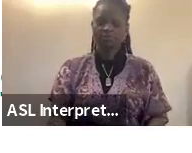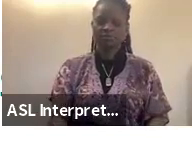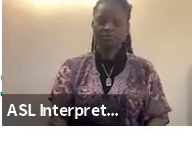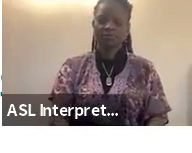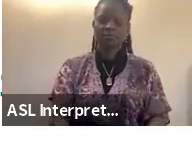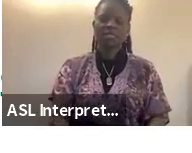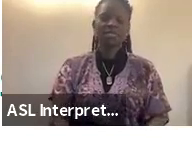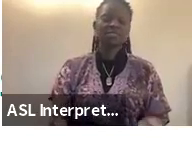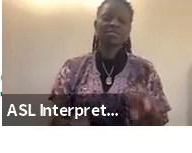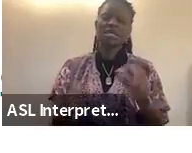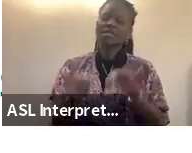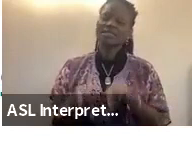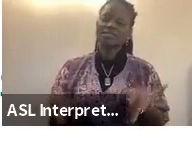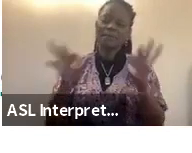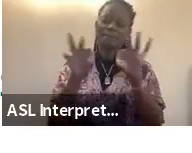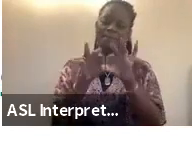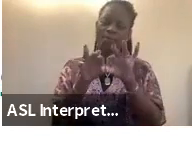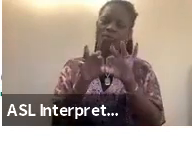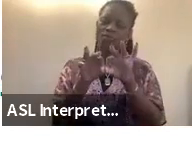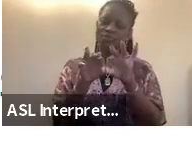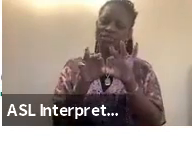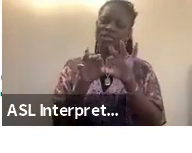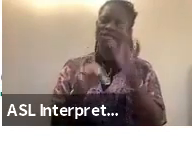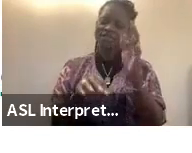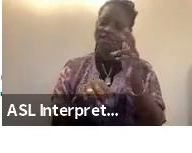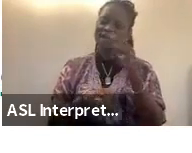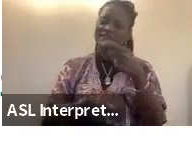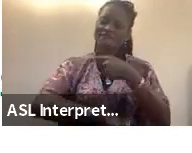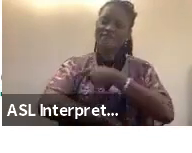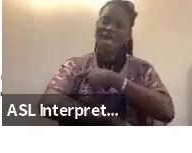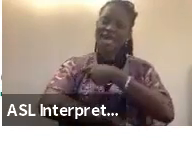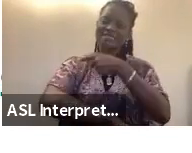that vaccine is playing a very important role in terms of presenting